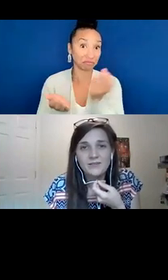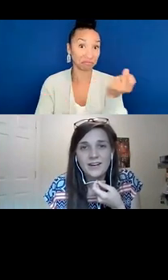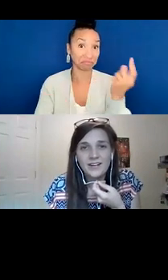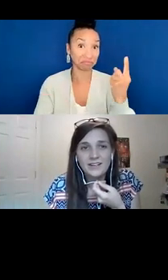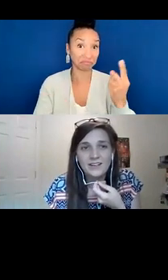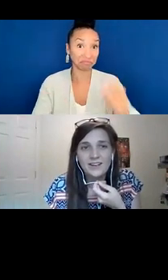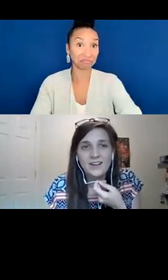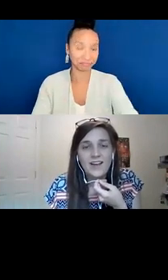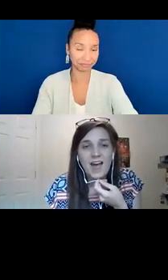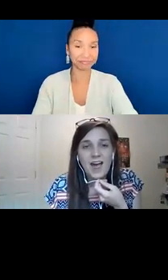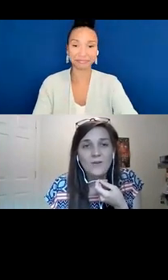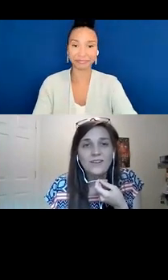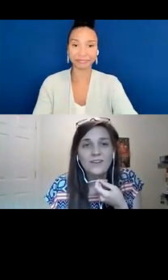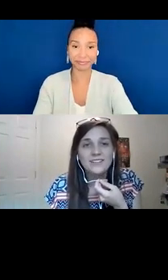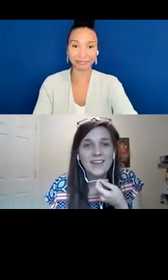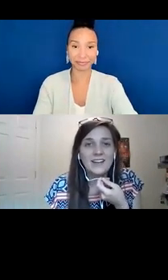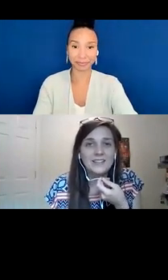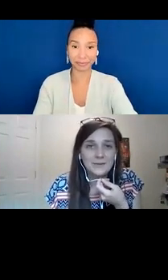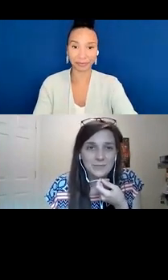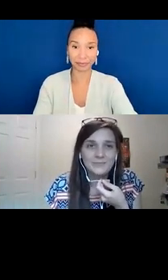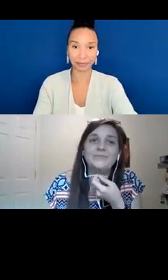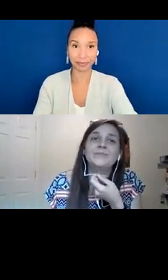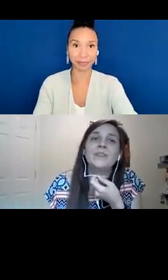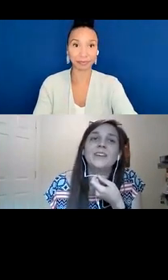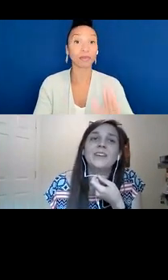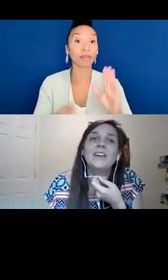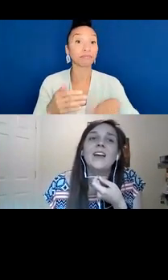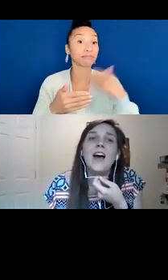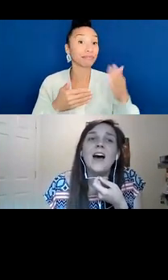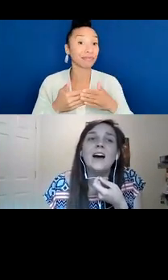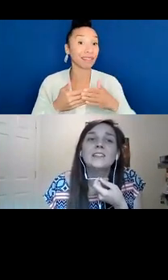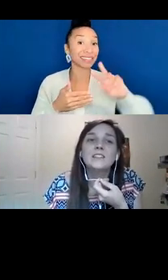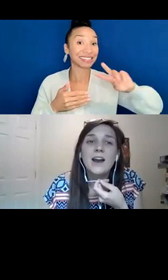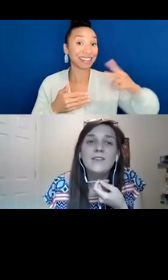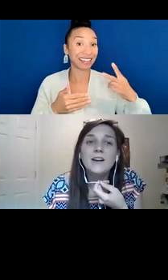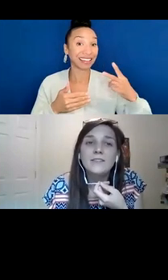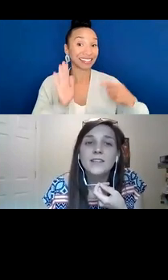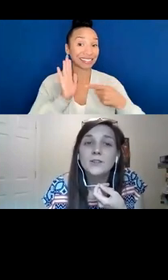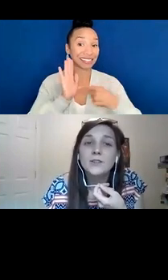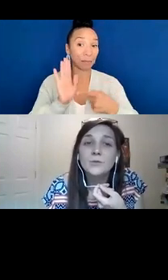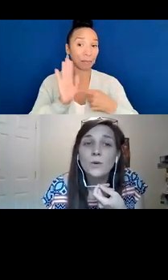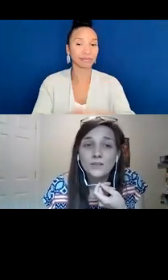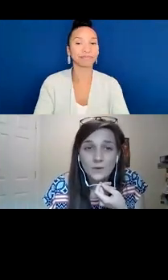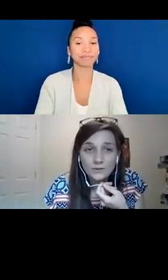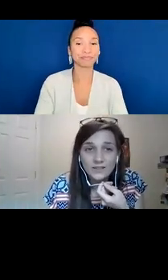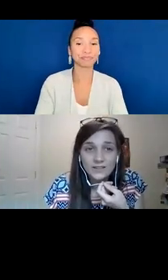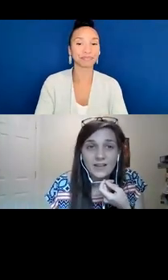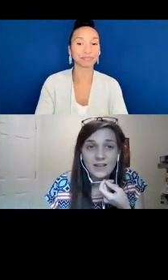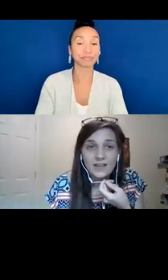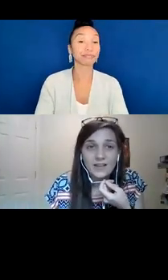All righty, our second example. A survivor of sexual assault comes